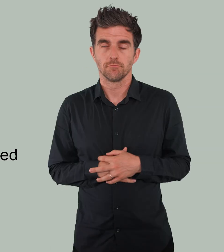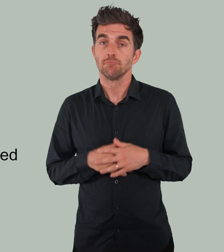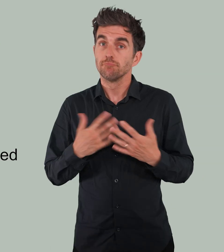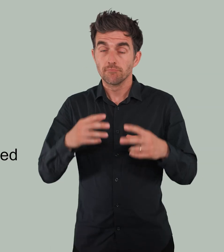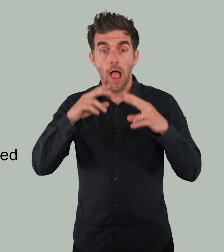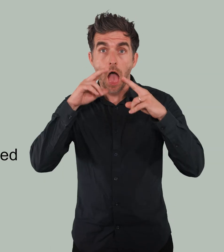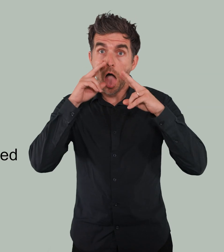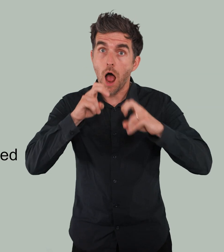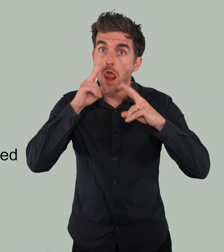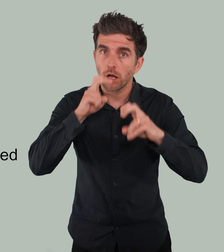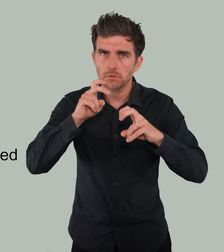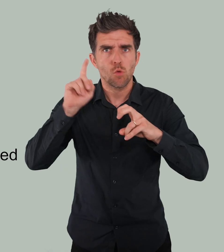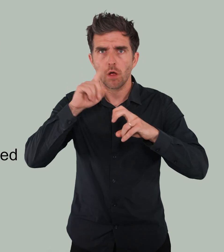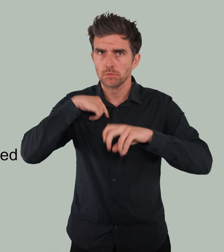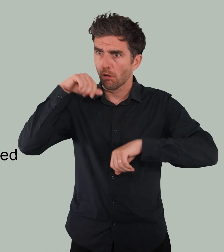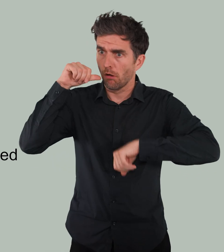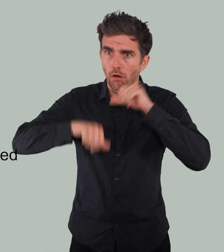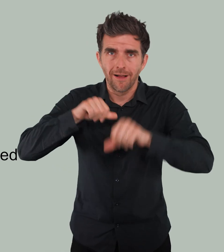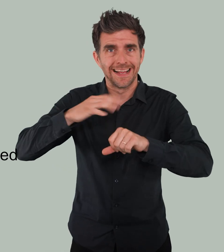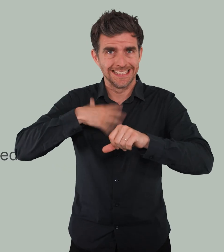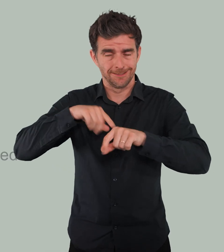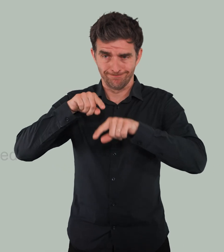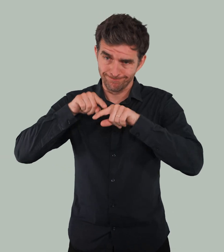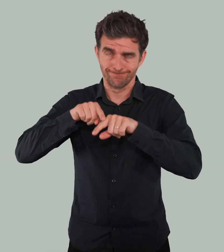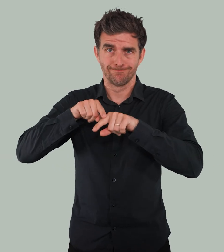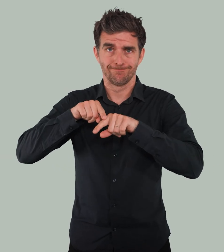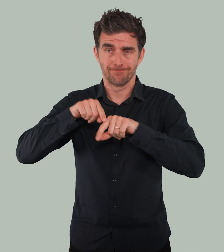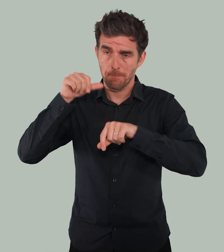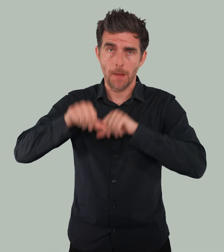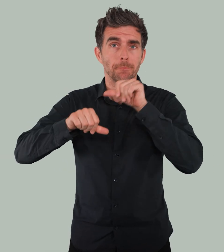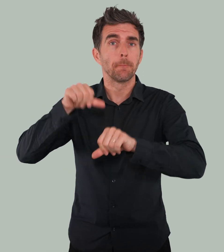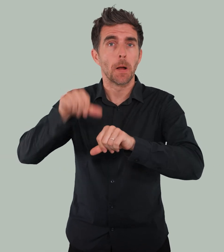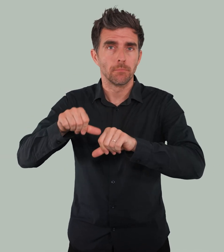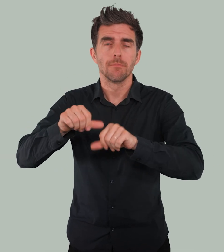10. A structured analytical approach was required to